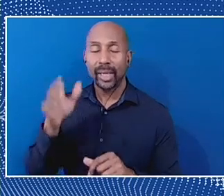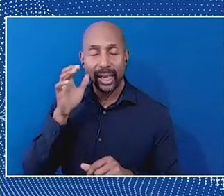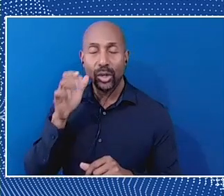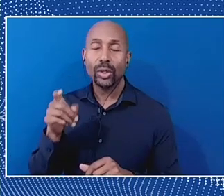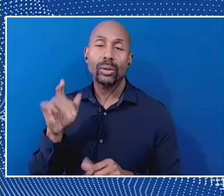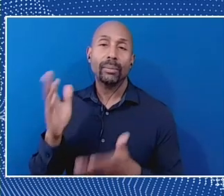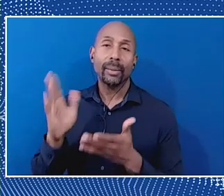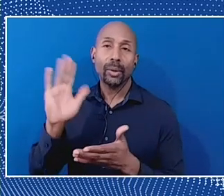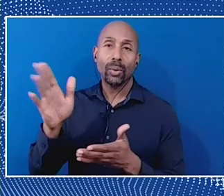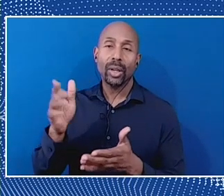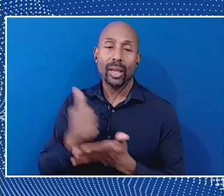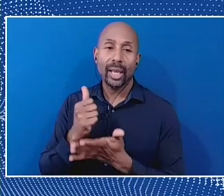Okay, I can-